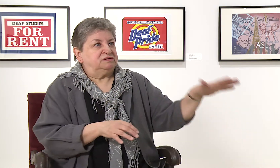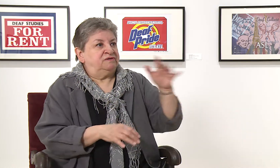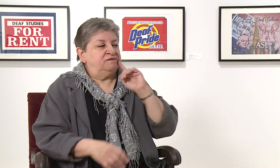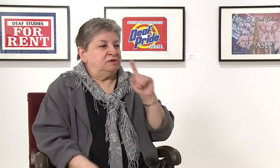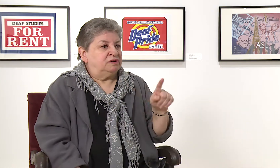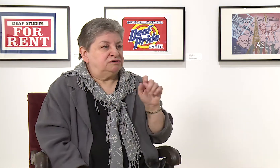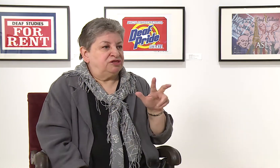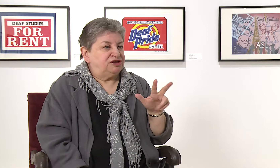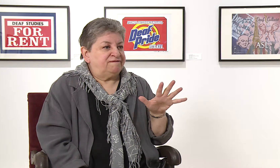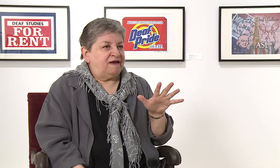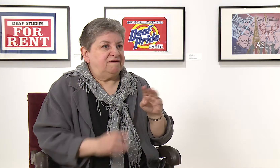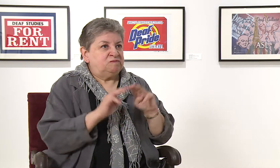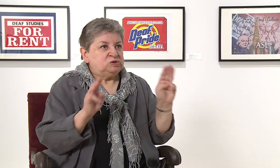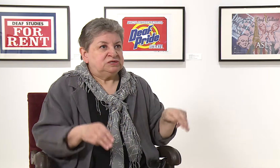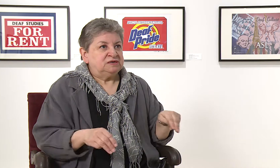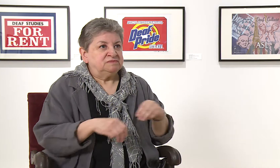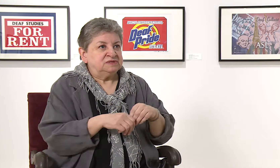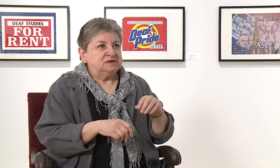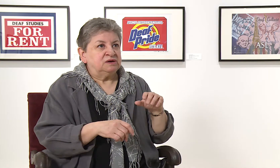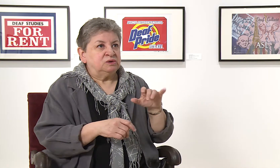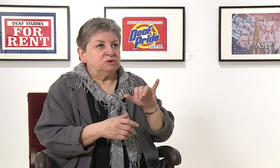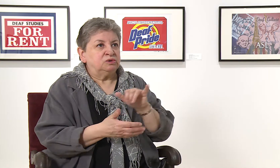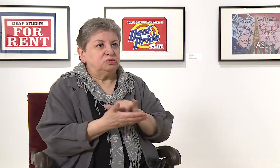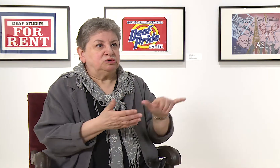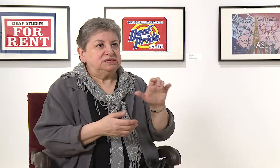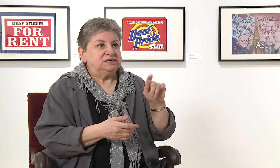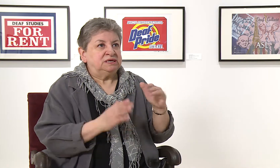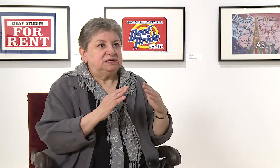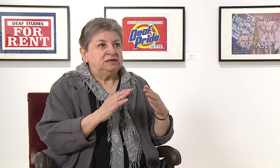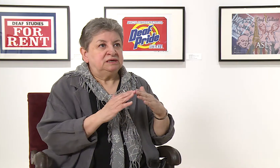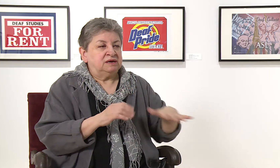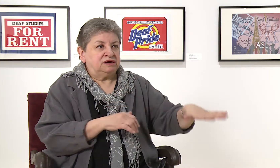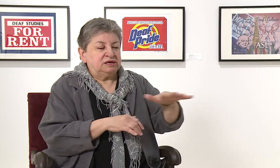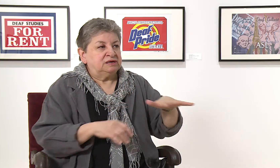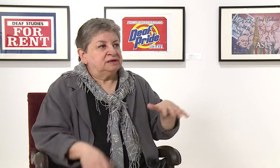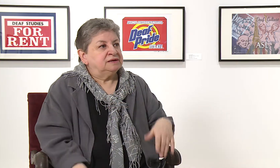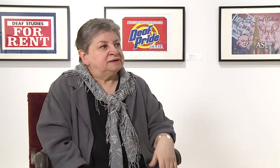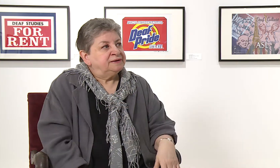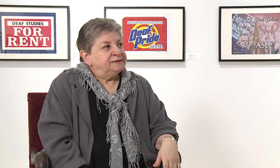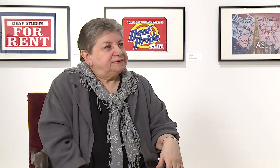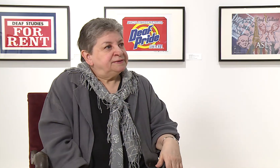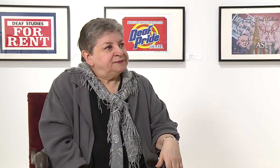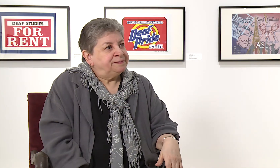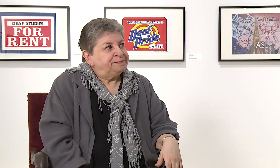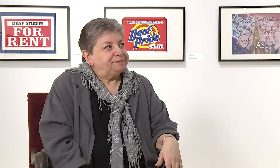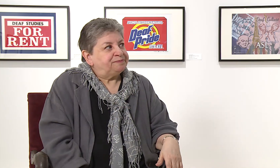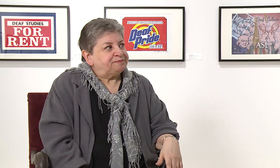There was also quite a large interpreter population in that area who helped support the 135 museums